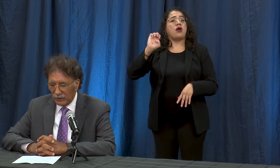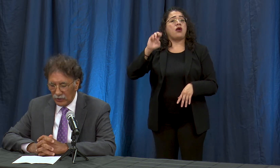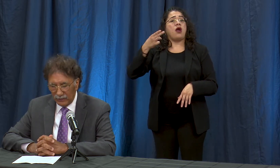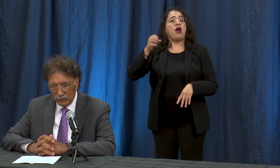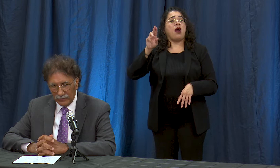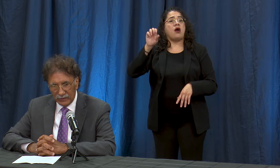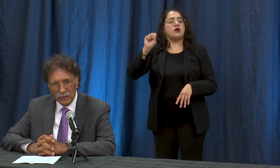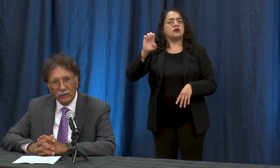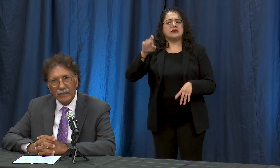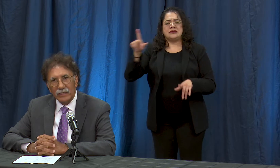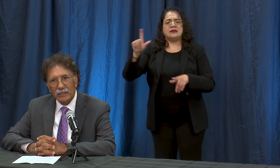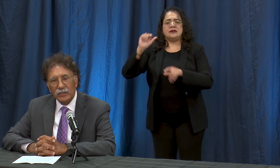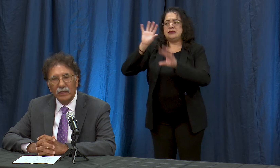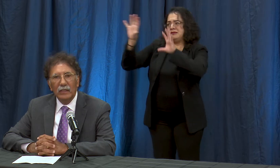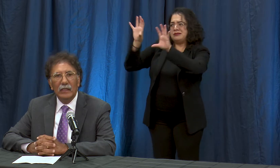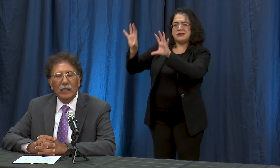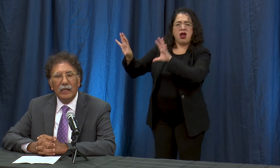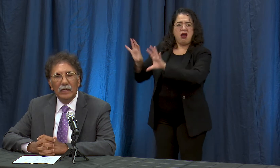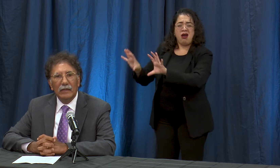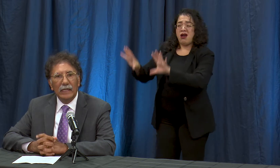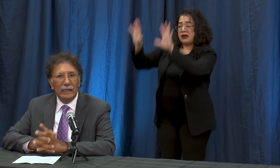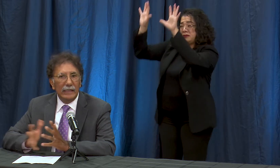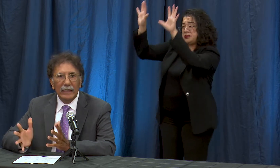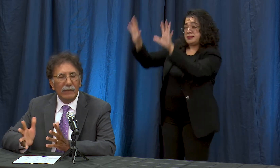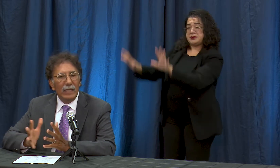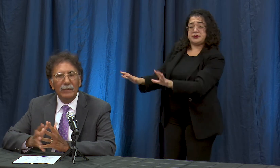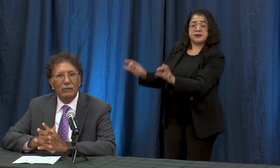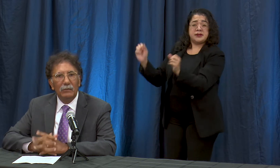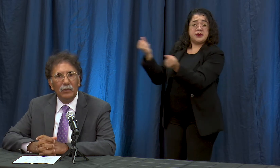chain moving. So in essence again I'm happy to report